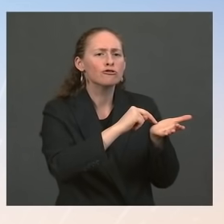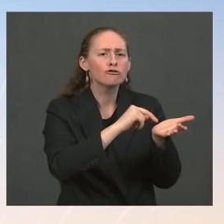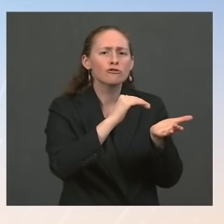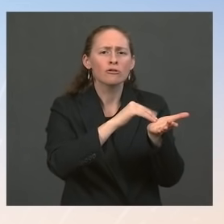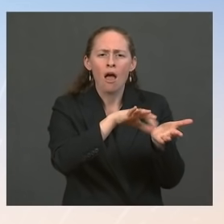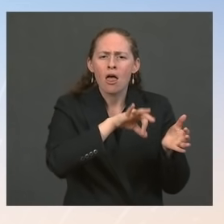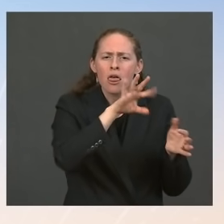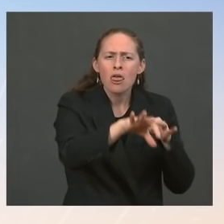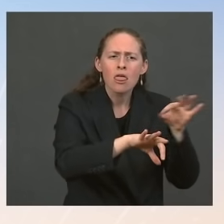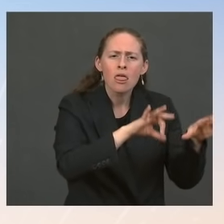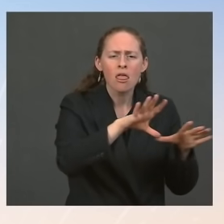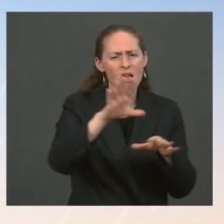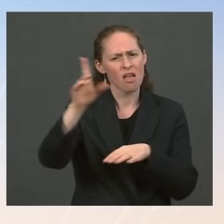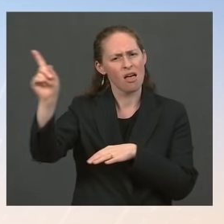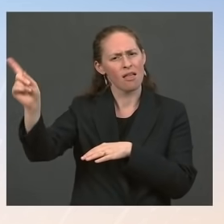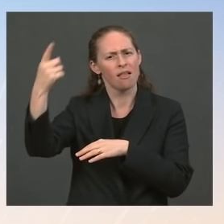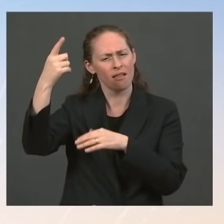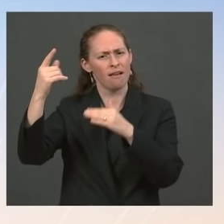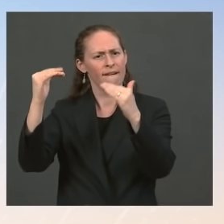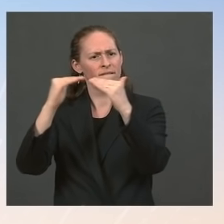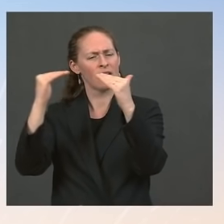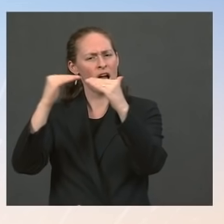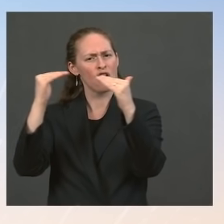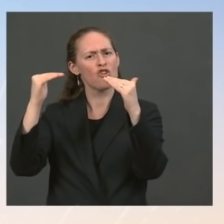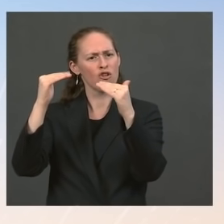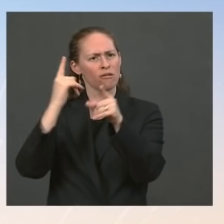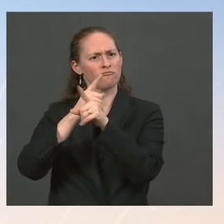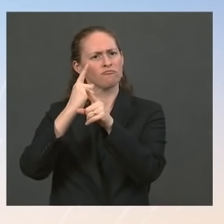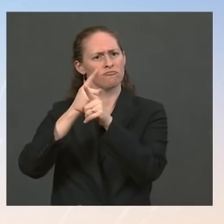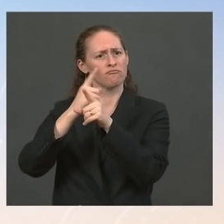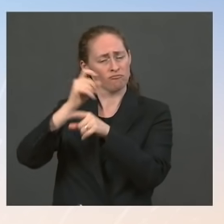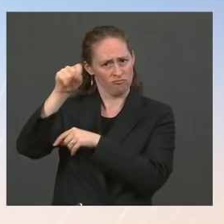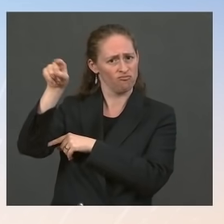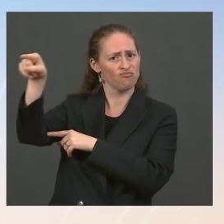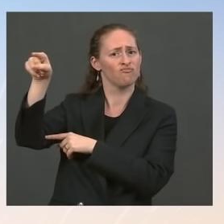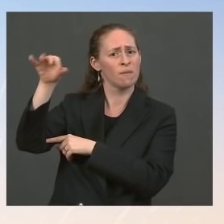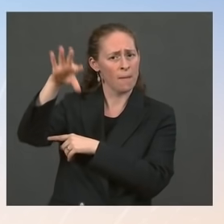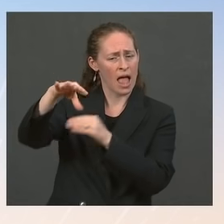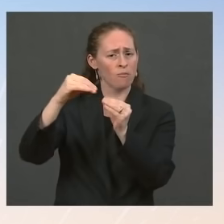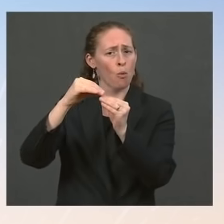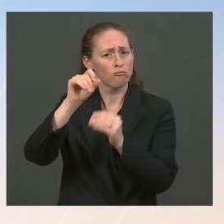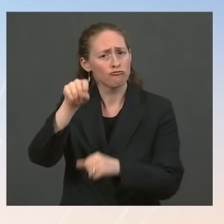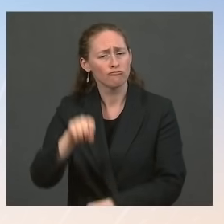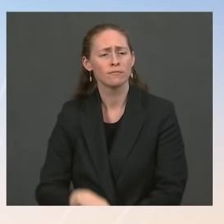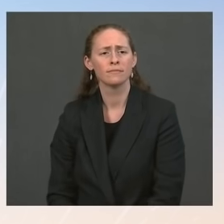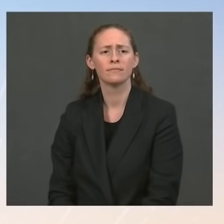The Press: Okay. Ms. Psaki: So it will cost them more. Go ahead. >> The Press: Thank you, Jen. Just a question on the debt limit.